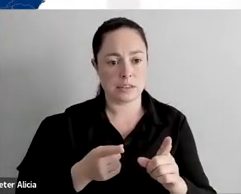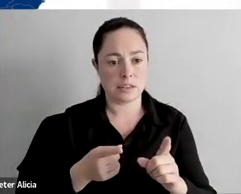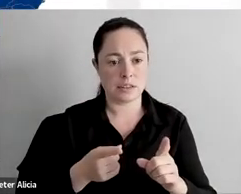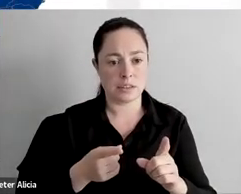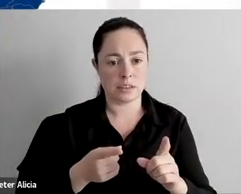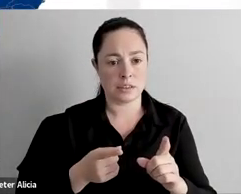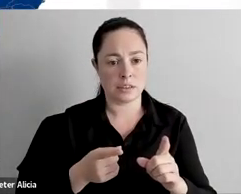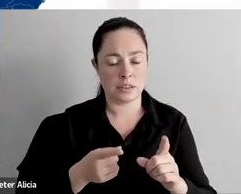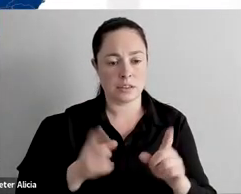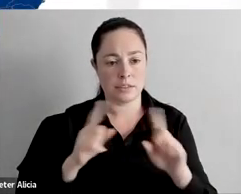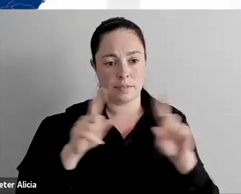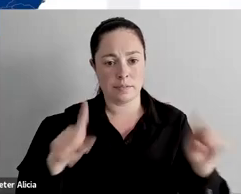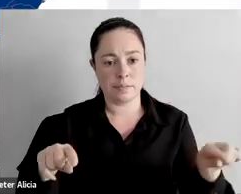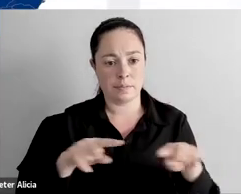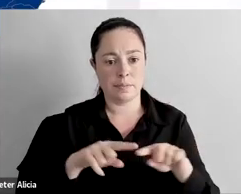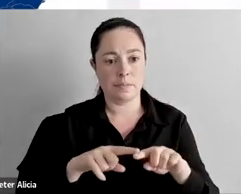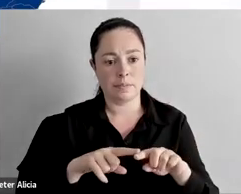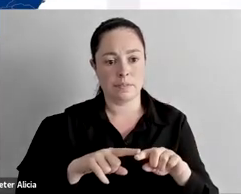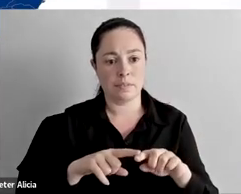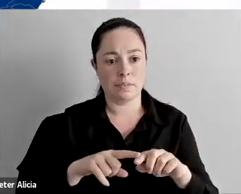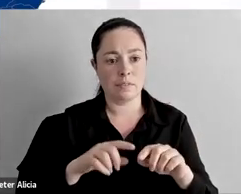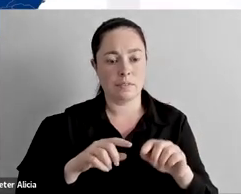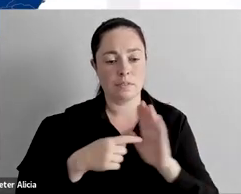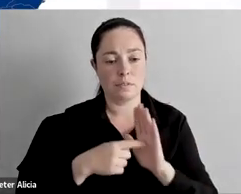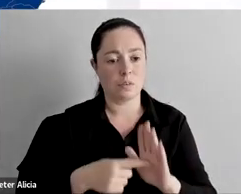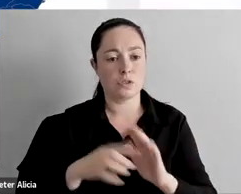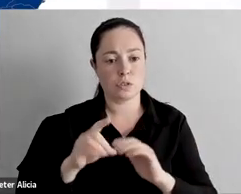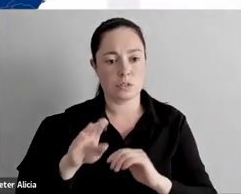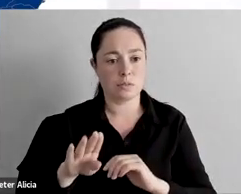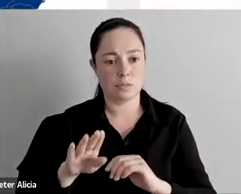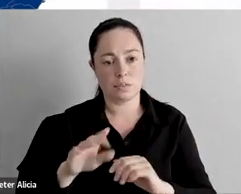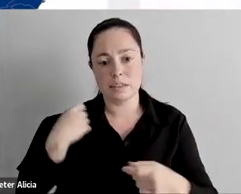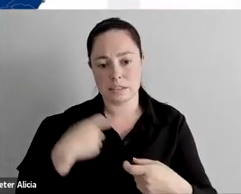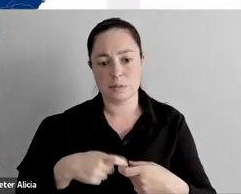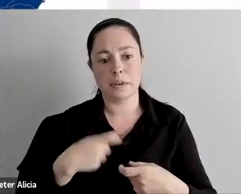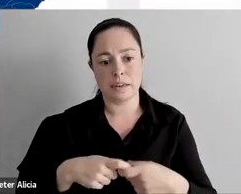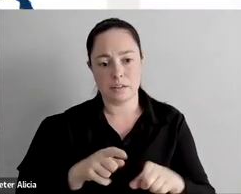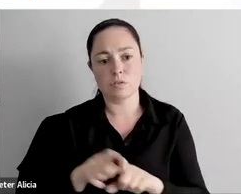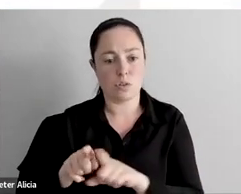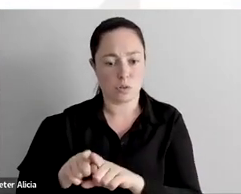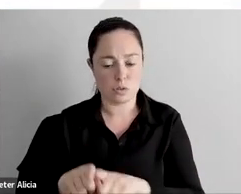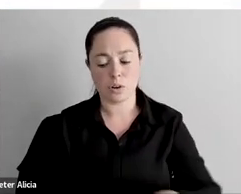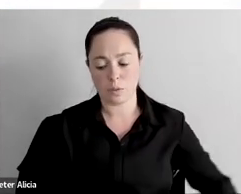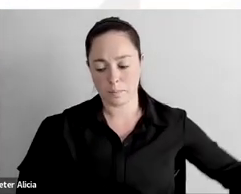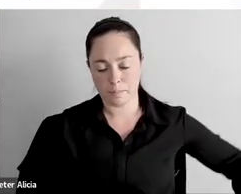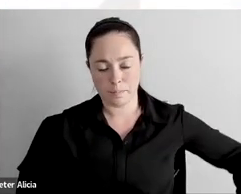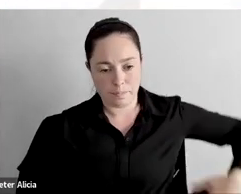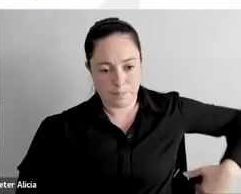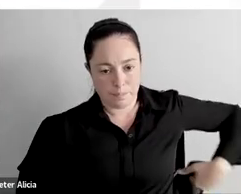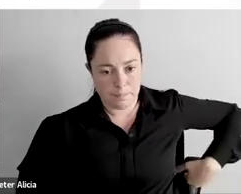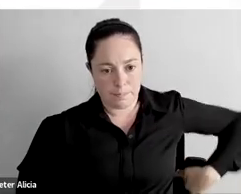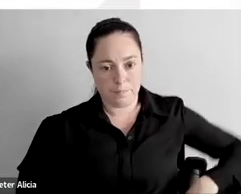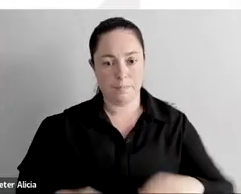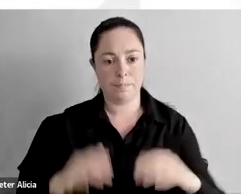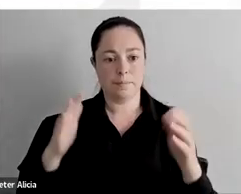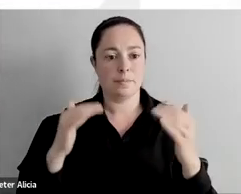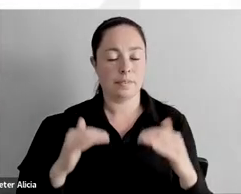that allows you to display the dashboard in Spanish. And then below that, on the right-hand